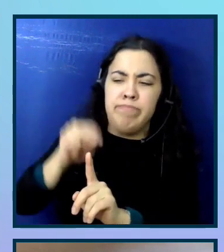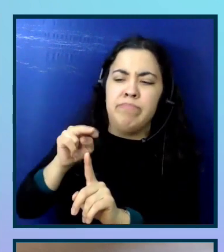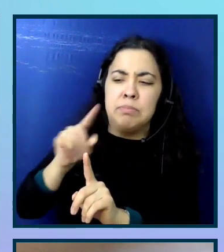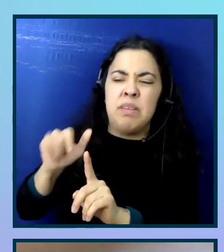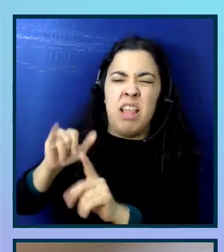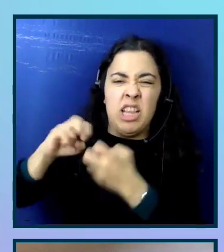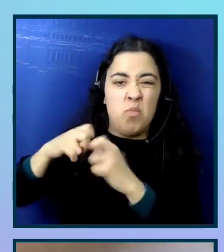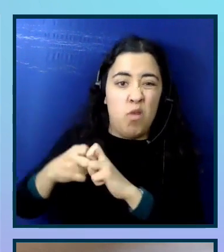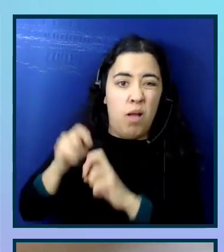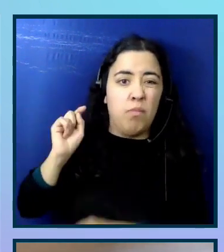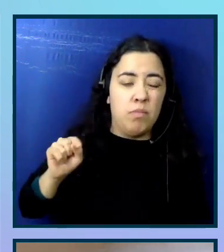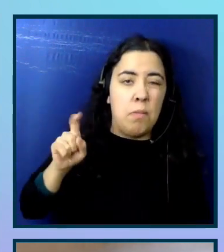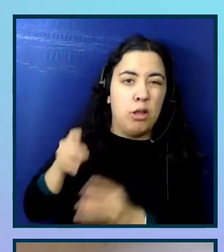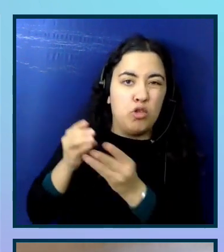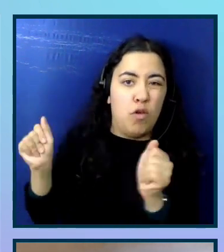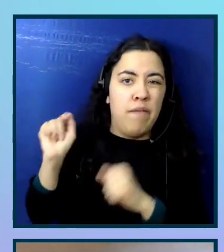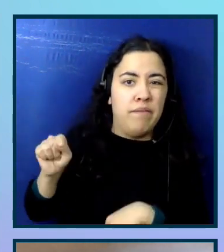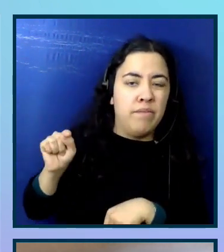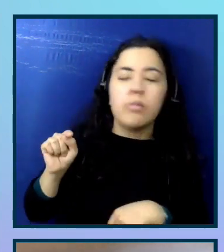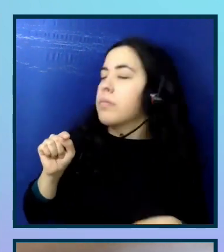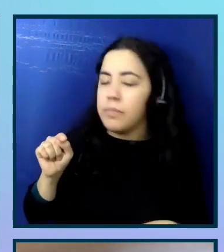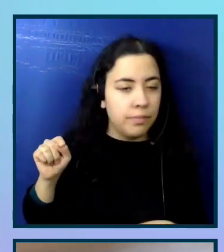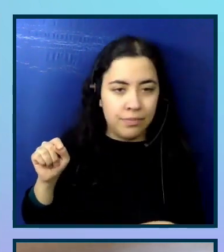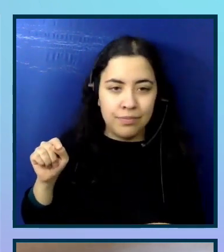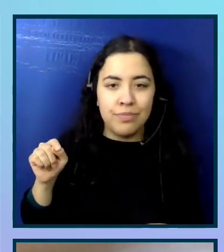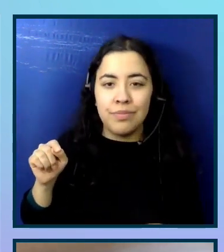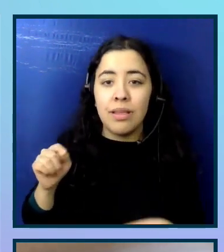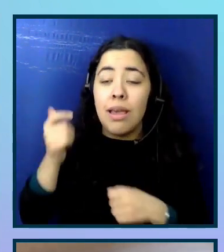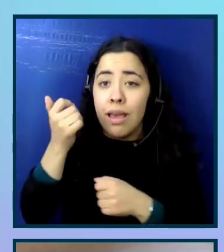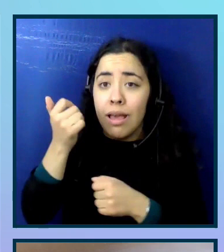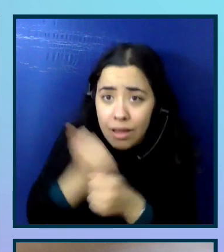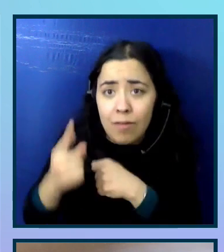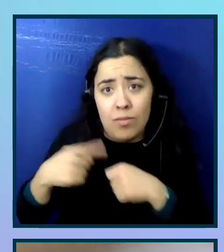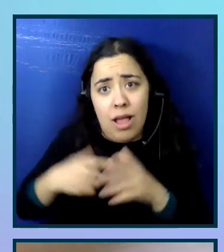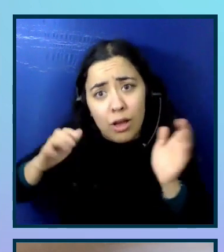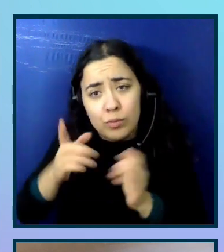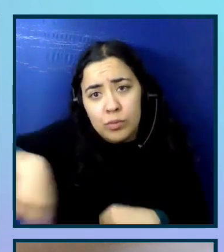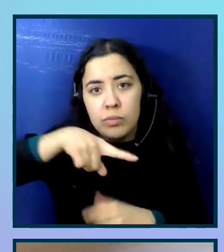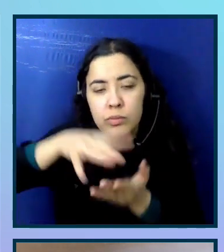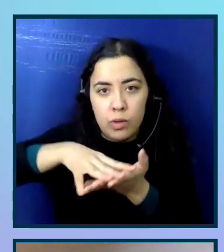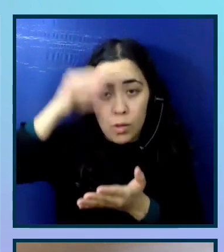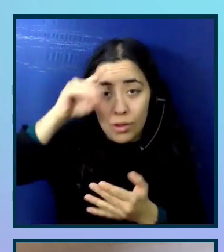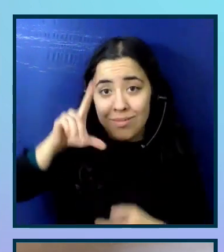to be solved. I encourage everyone to learn what Liz has said about this topic.